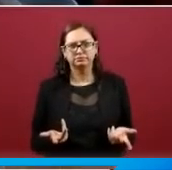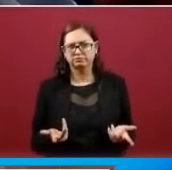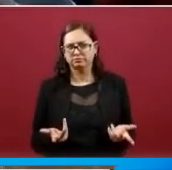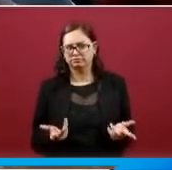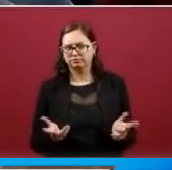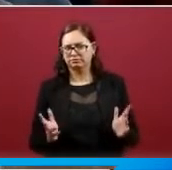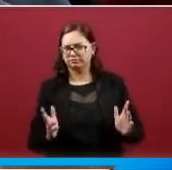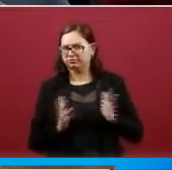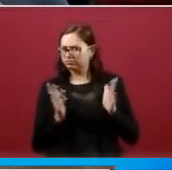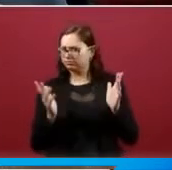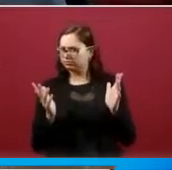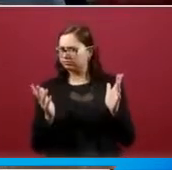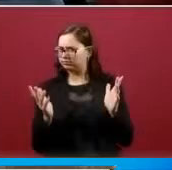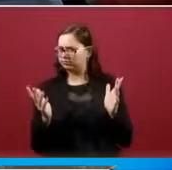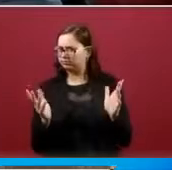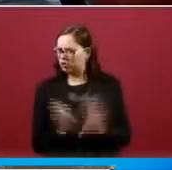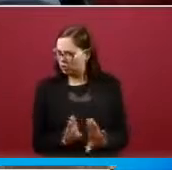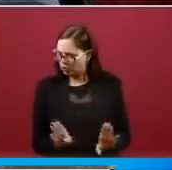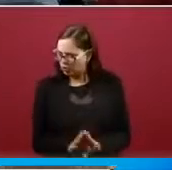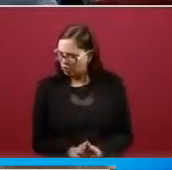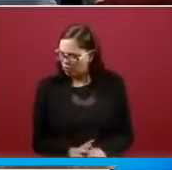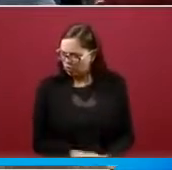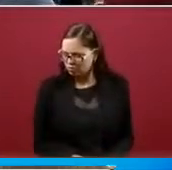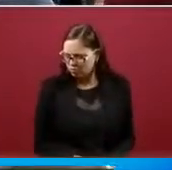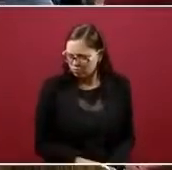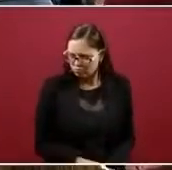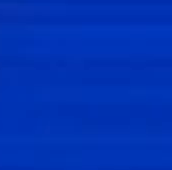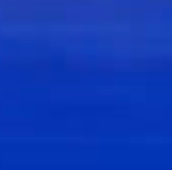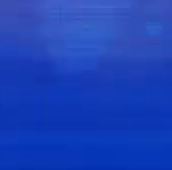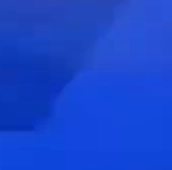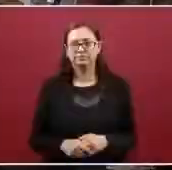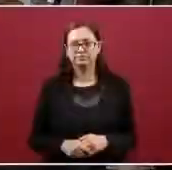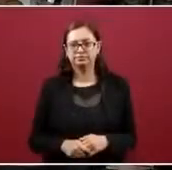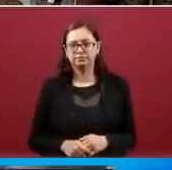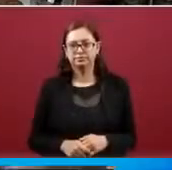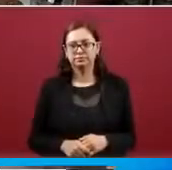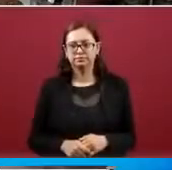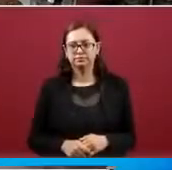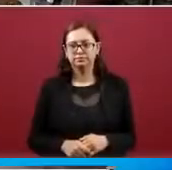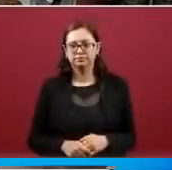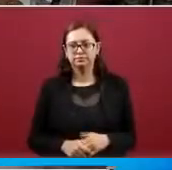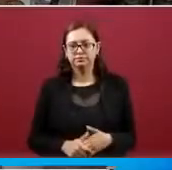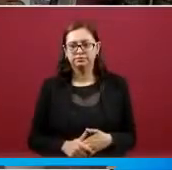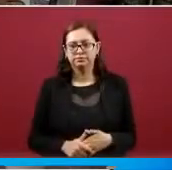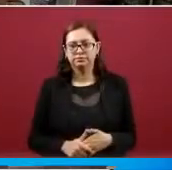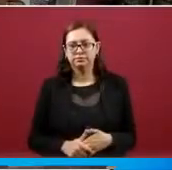is that these irregular practices no longer appear 7. Paid journalists